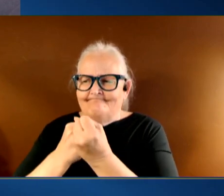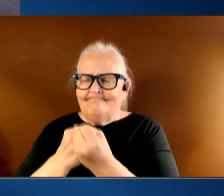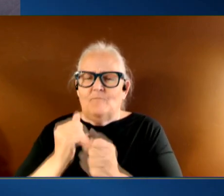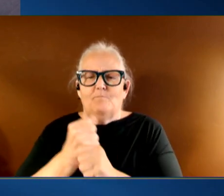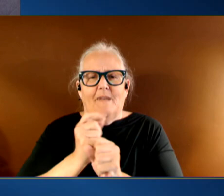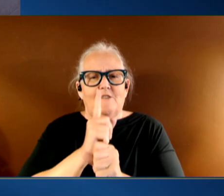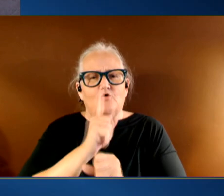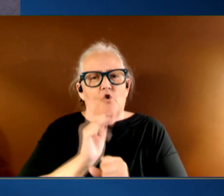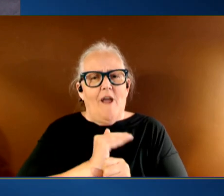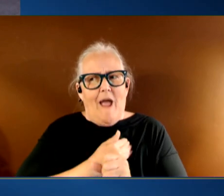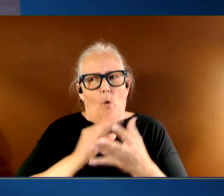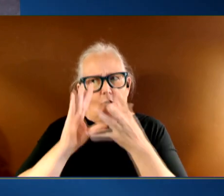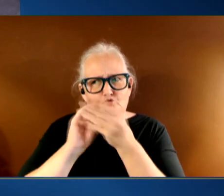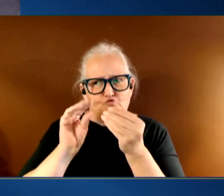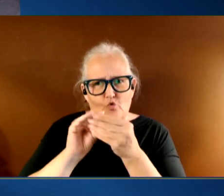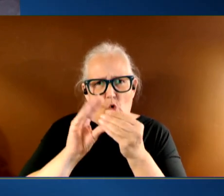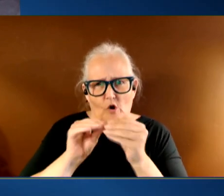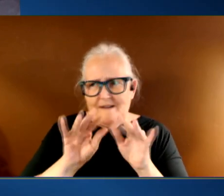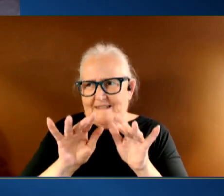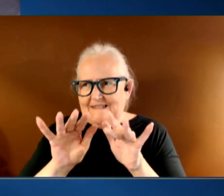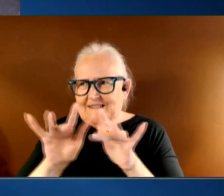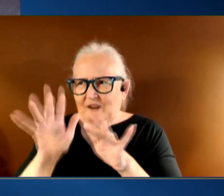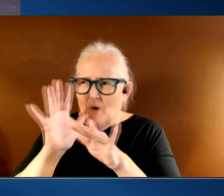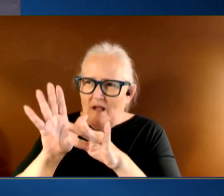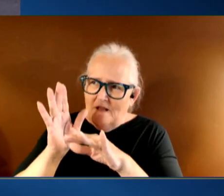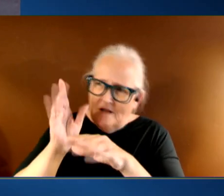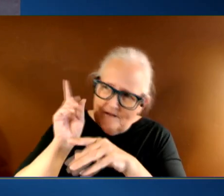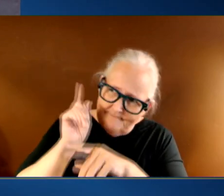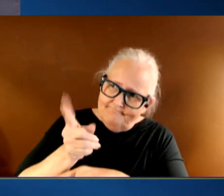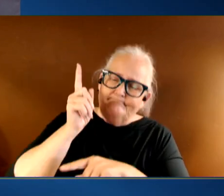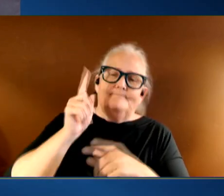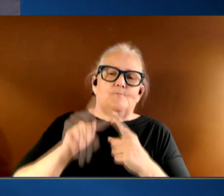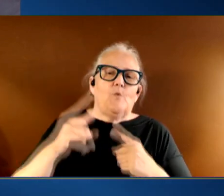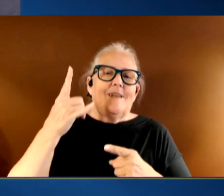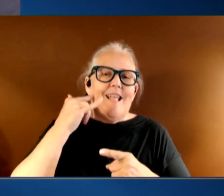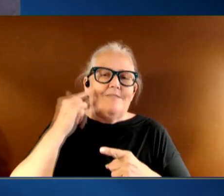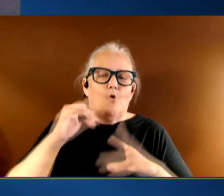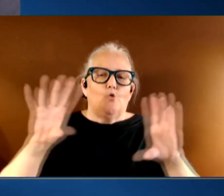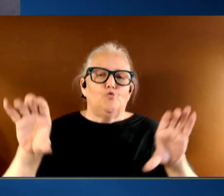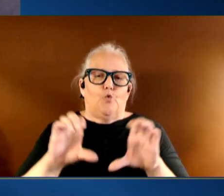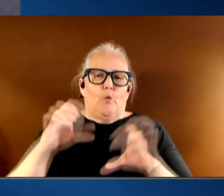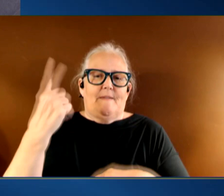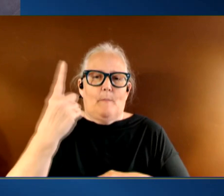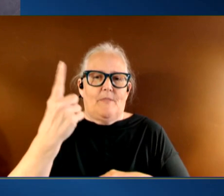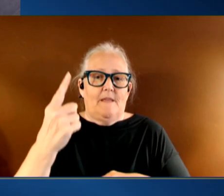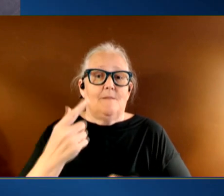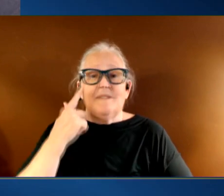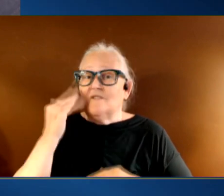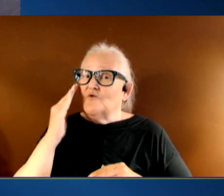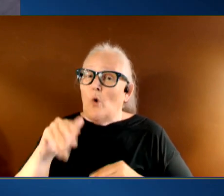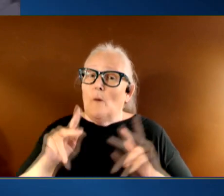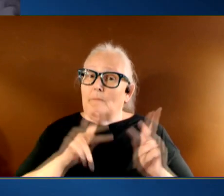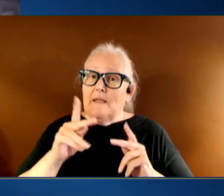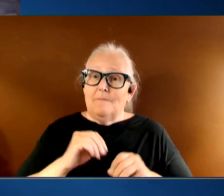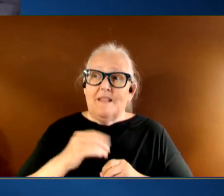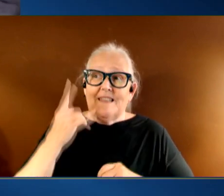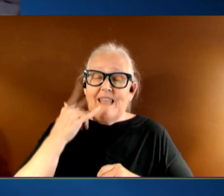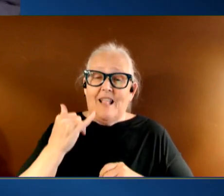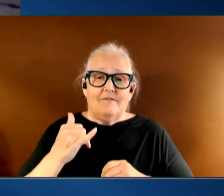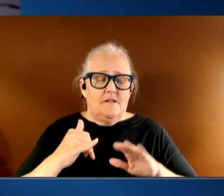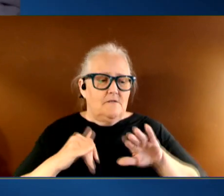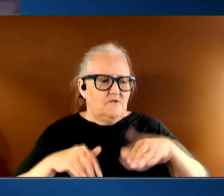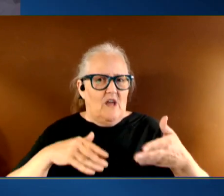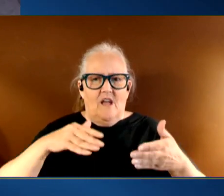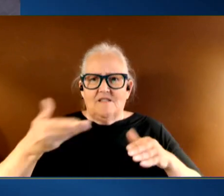toward resolution in California because people in California were dying way too early. And frankly,